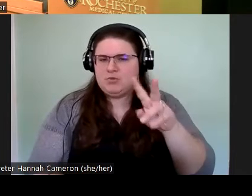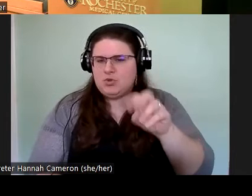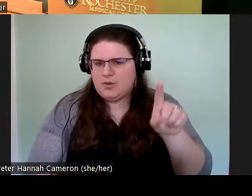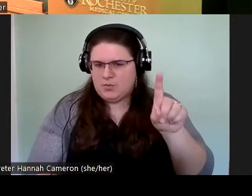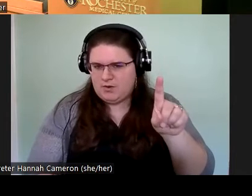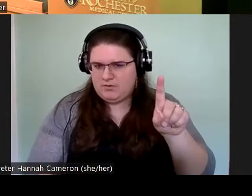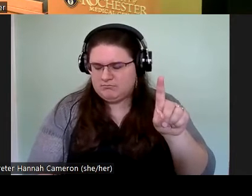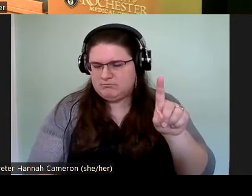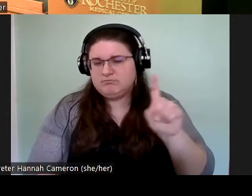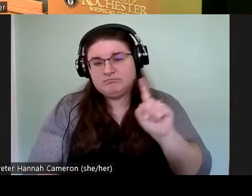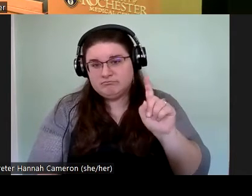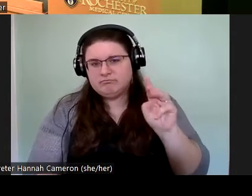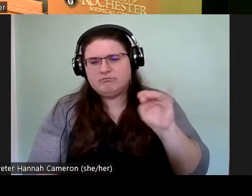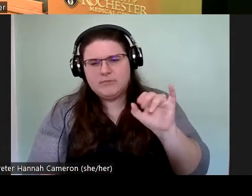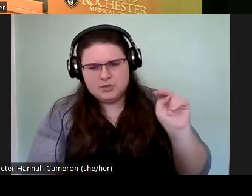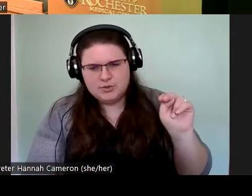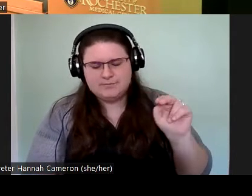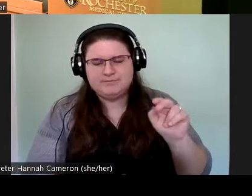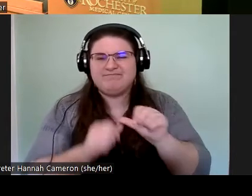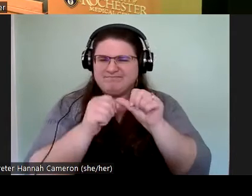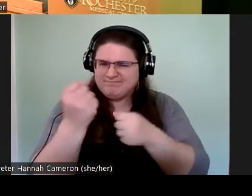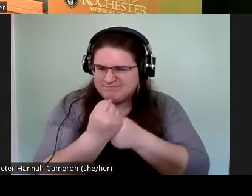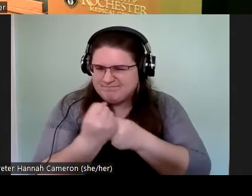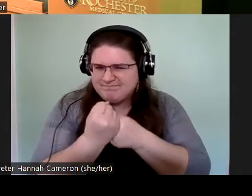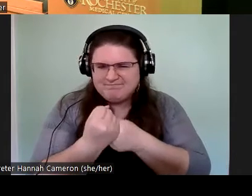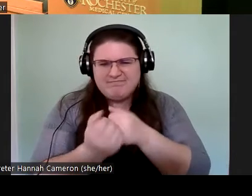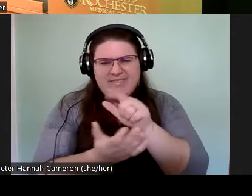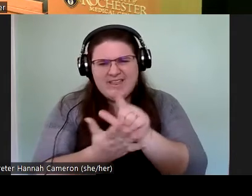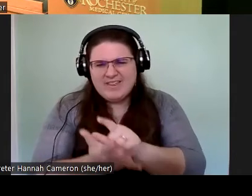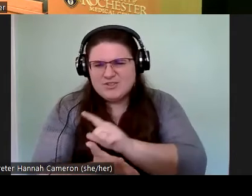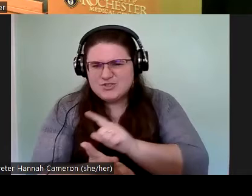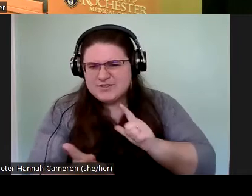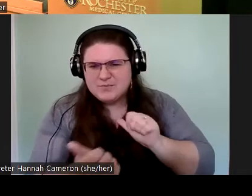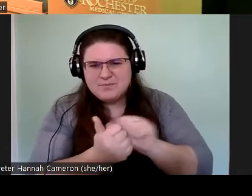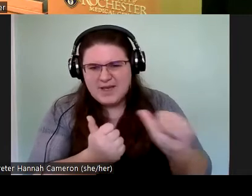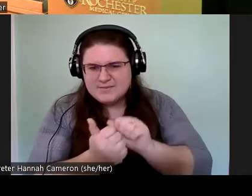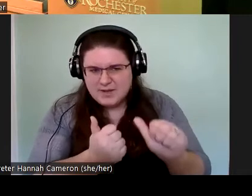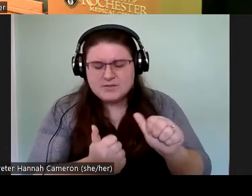advocate for legislation aimed at improving the lives of people living with mental illness and